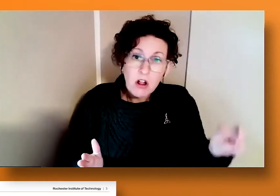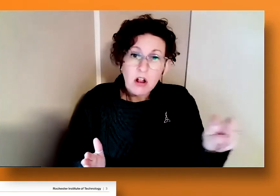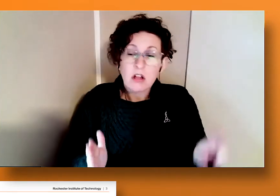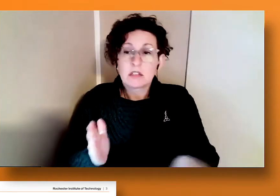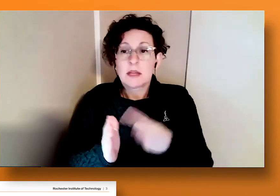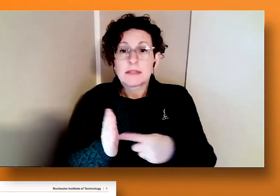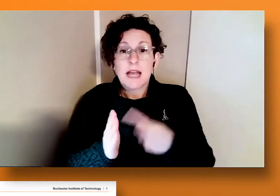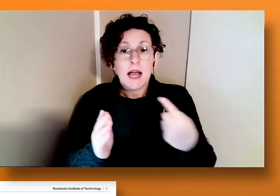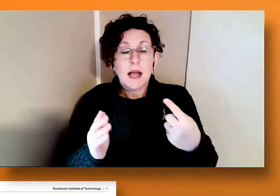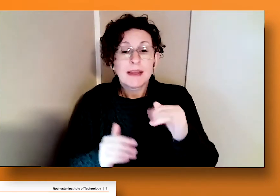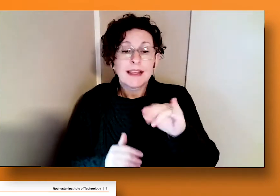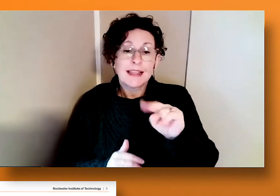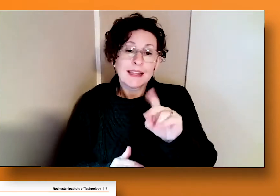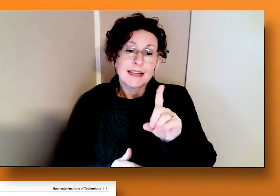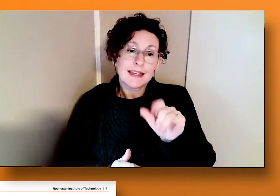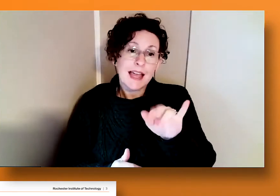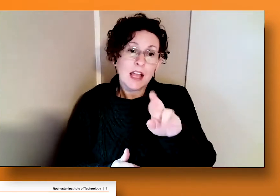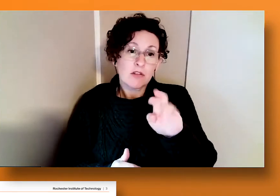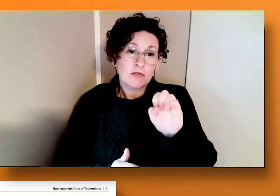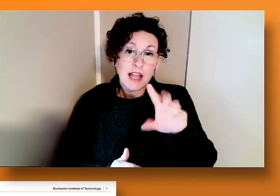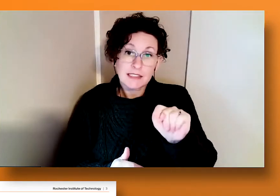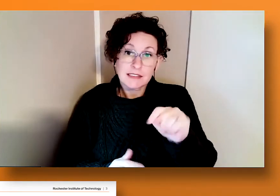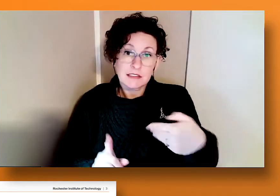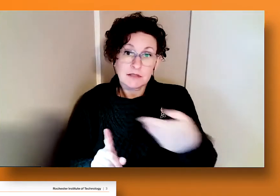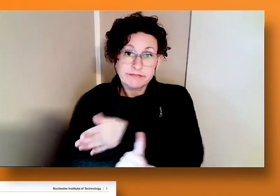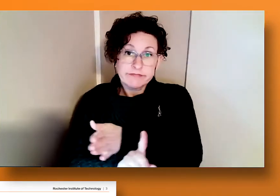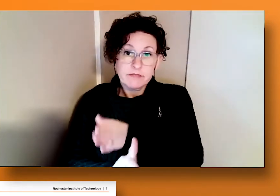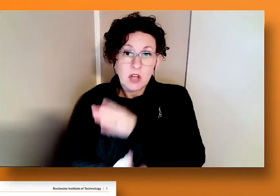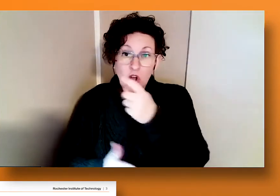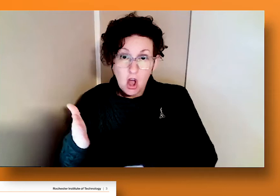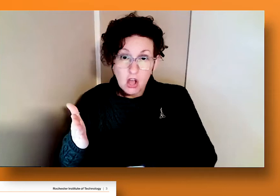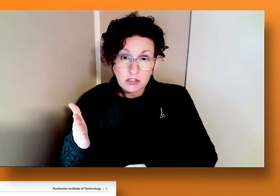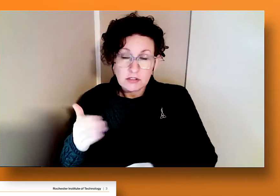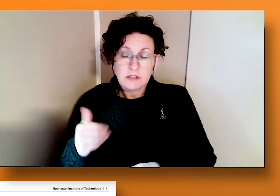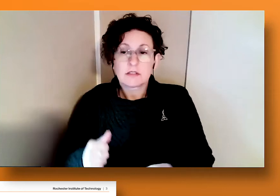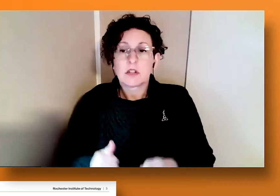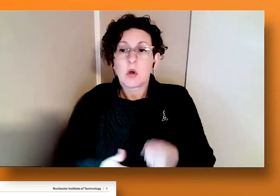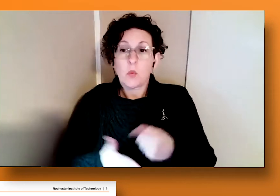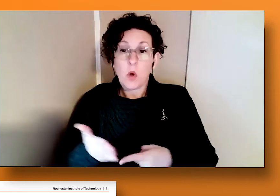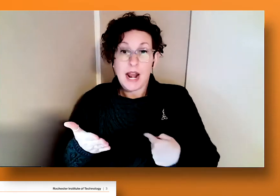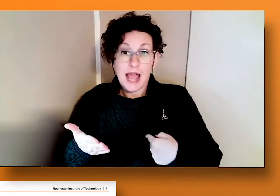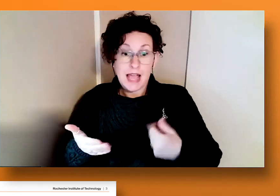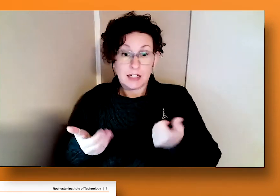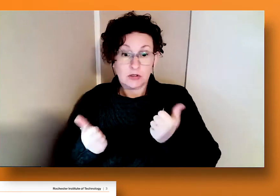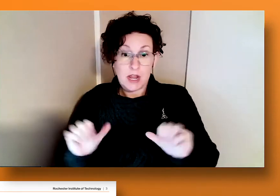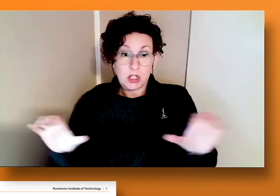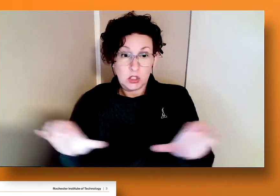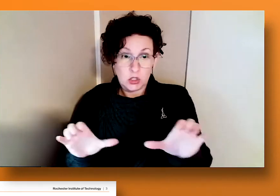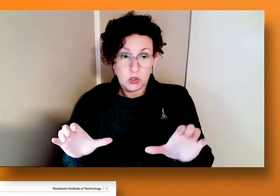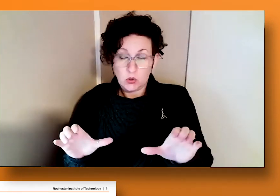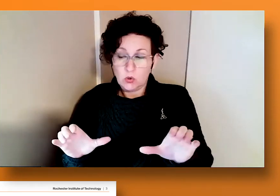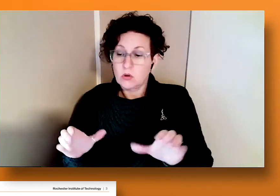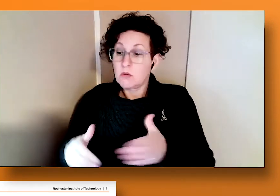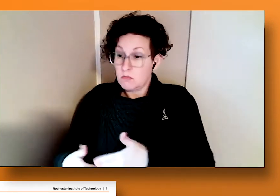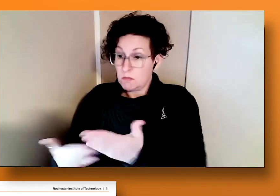There's the indirect costs and things like that. So what I try to do is fit those pieces